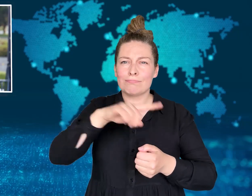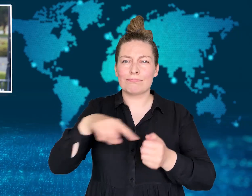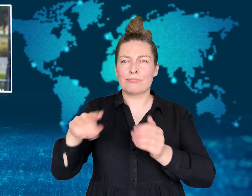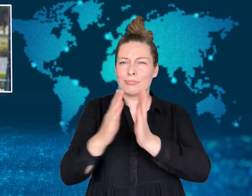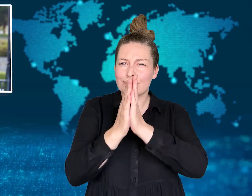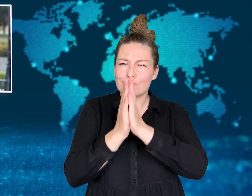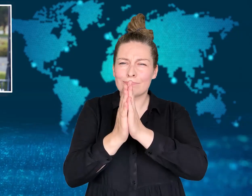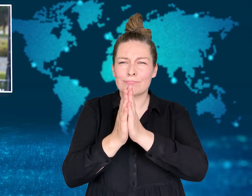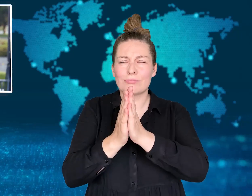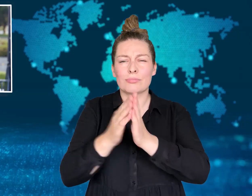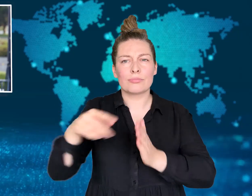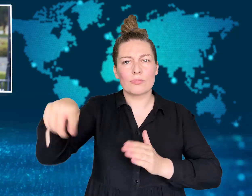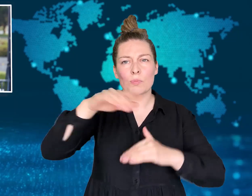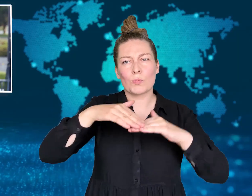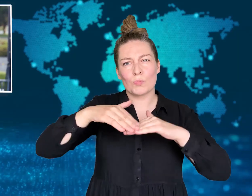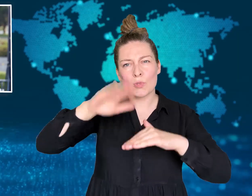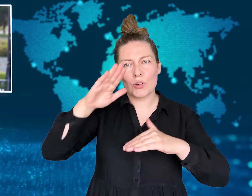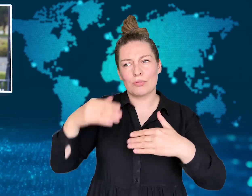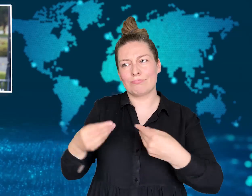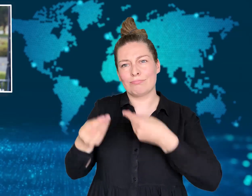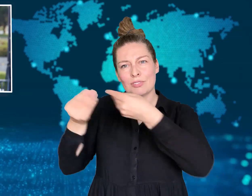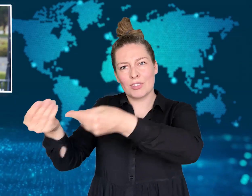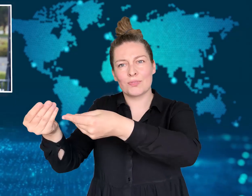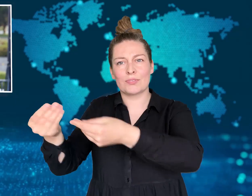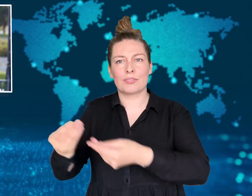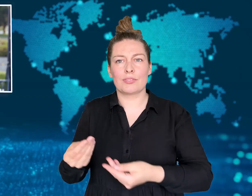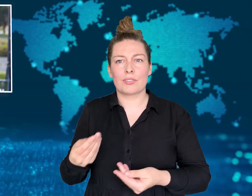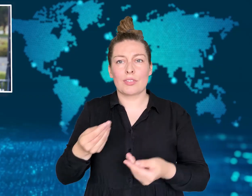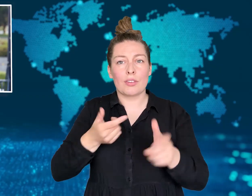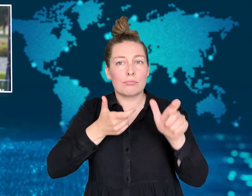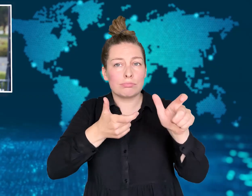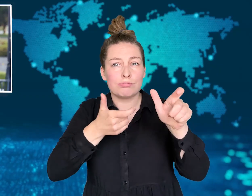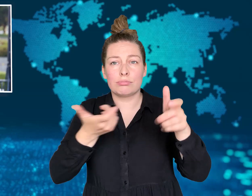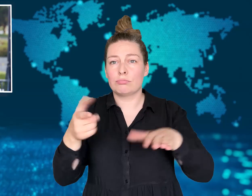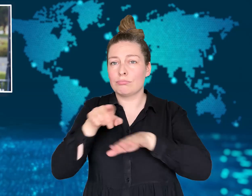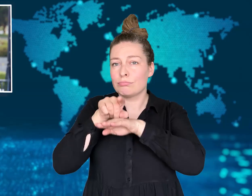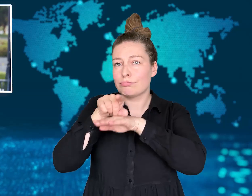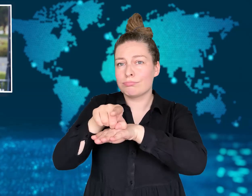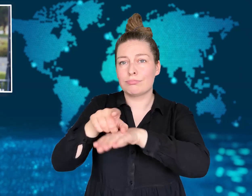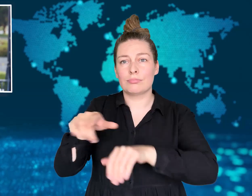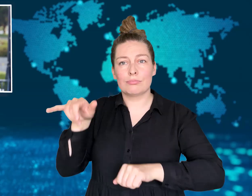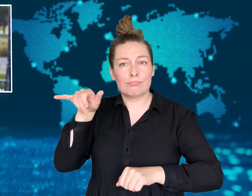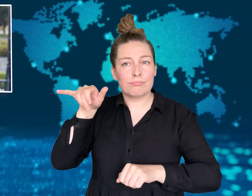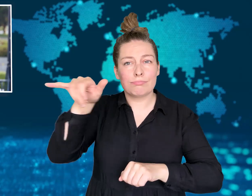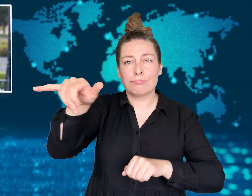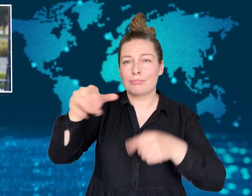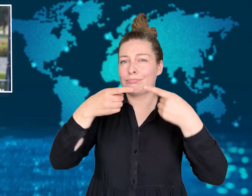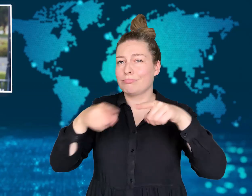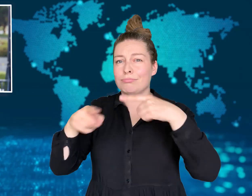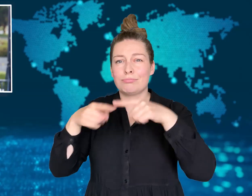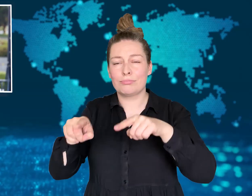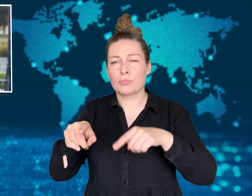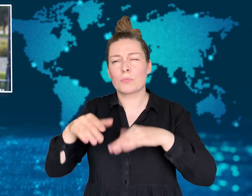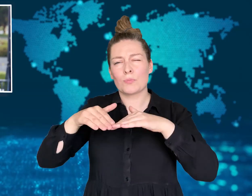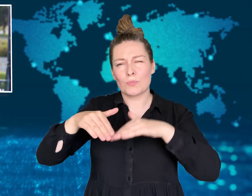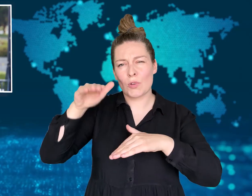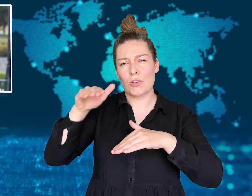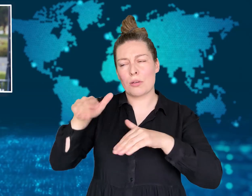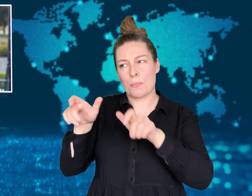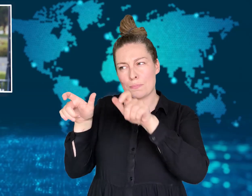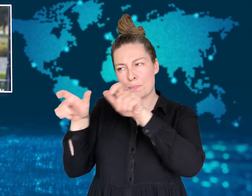He pleaded with G7 leaders for more weapons and for